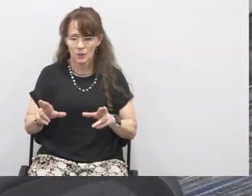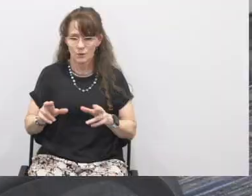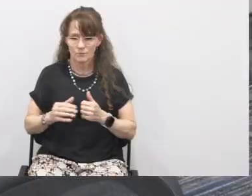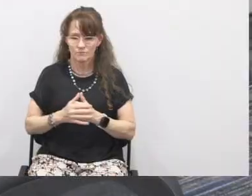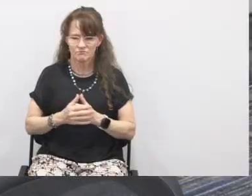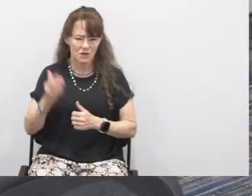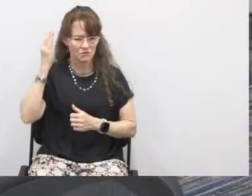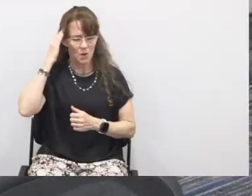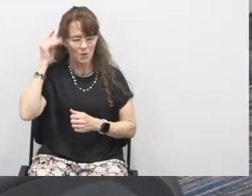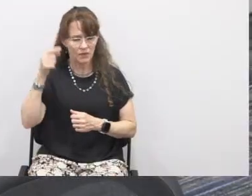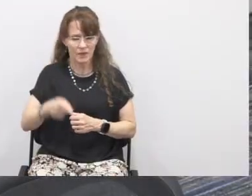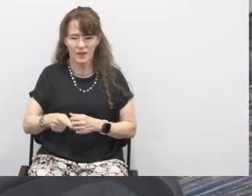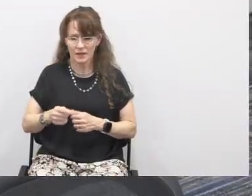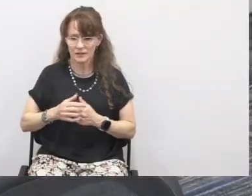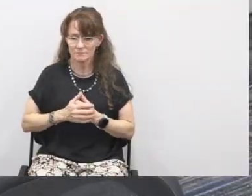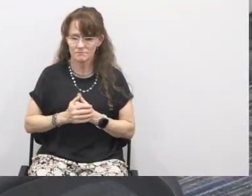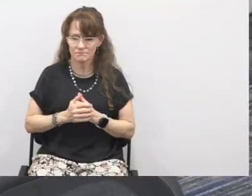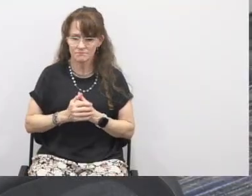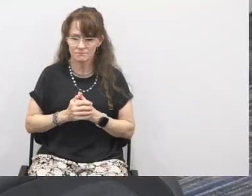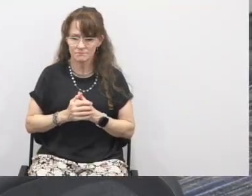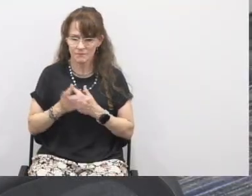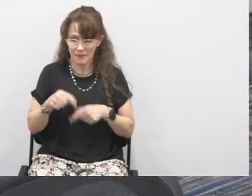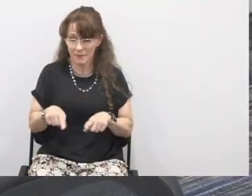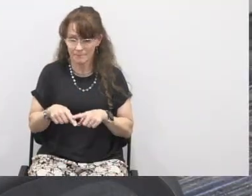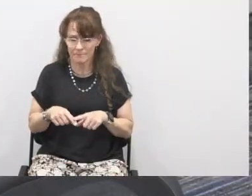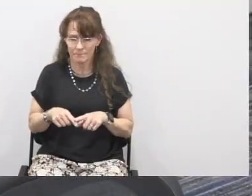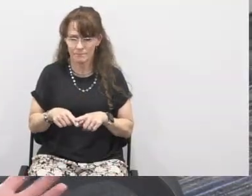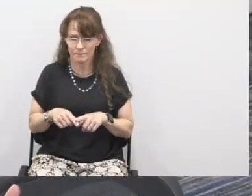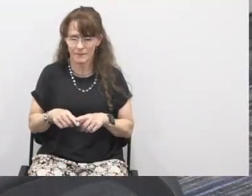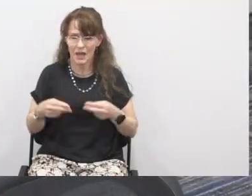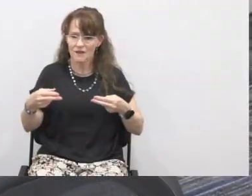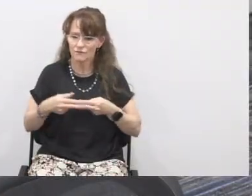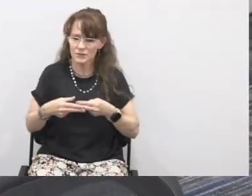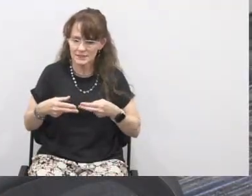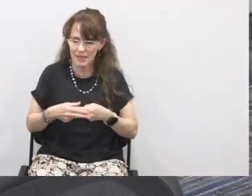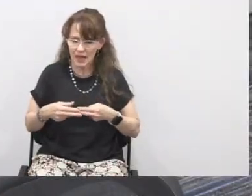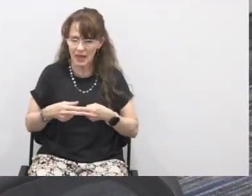They also, every slide deck with those lessons